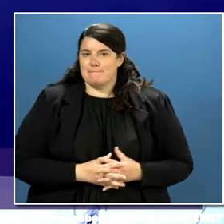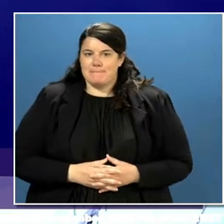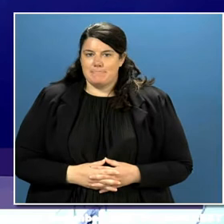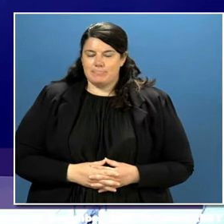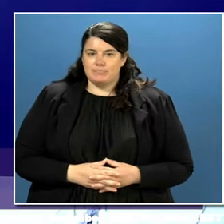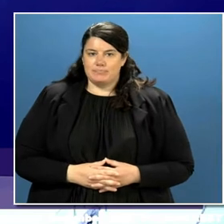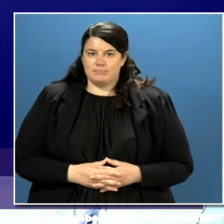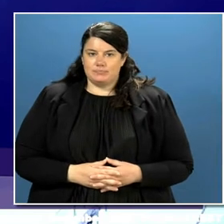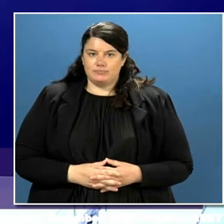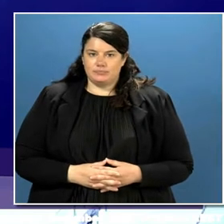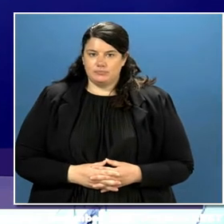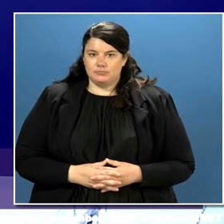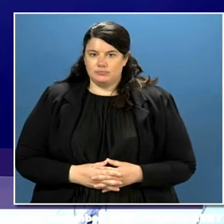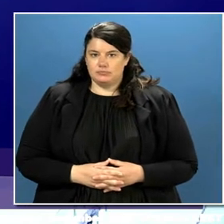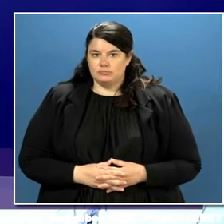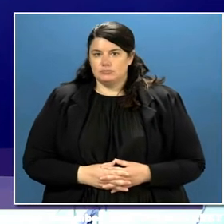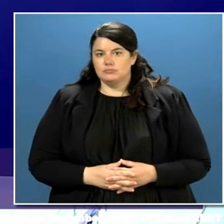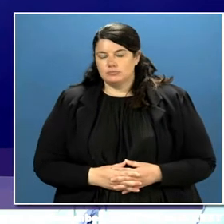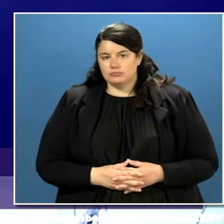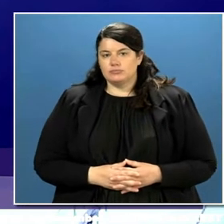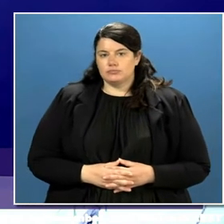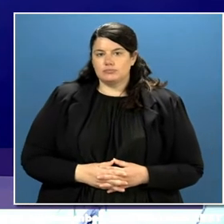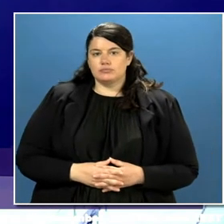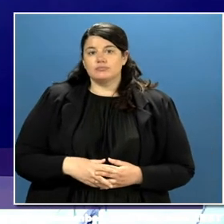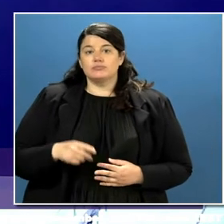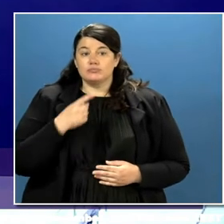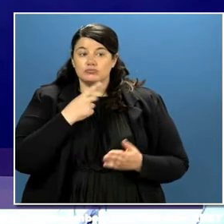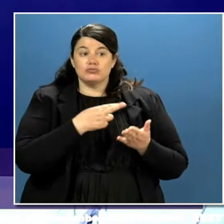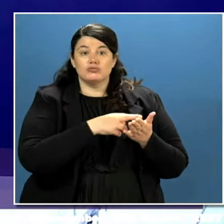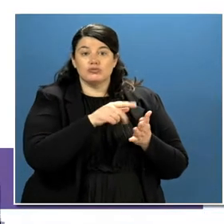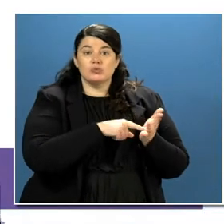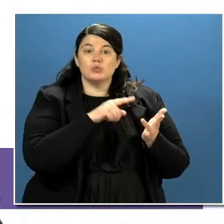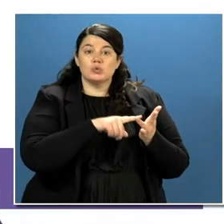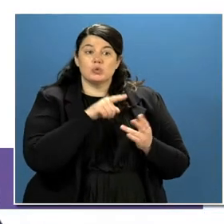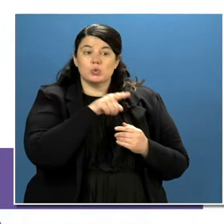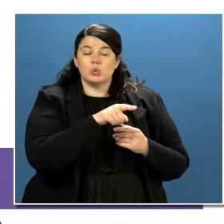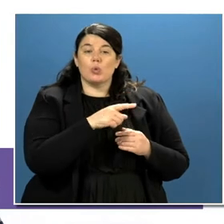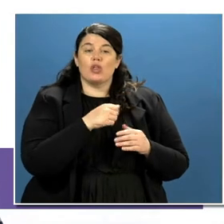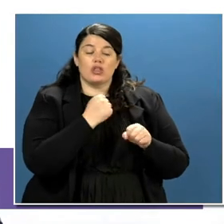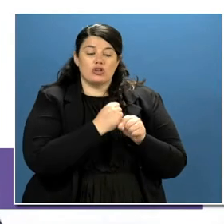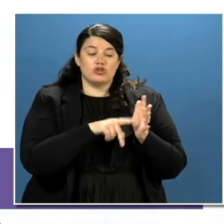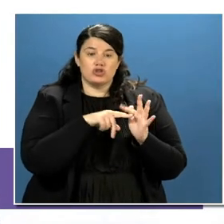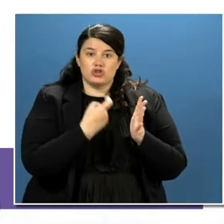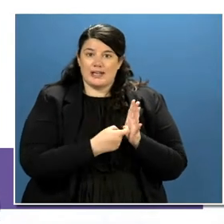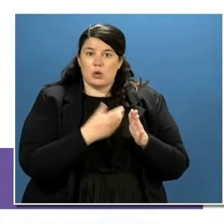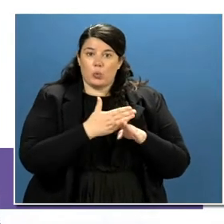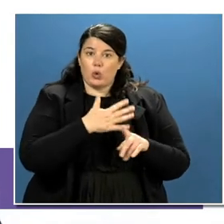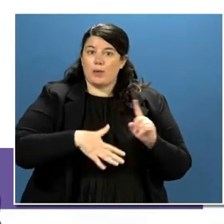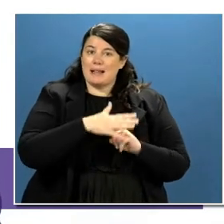I would reform the Workplace Gender Equality Agency to have a disability arm to it, to correct data on that perspective.